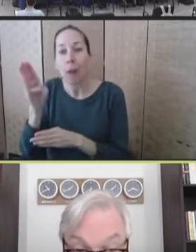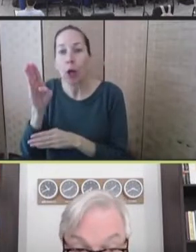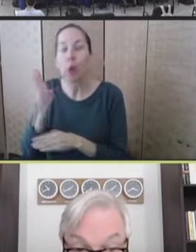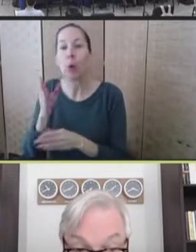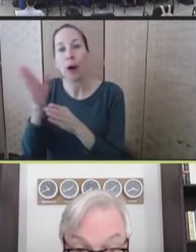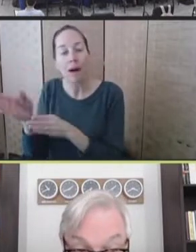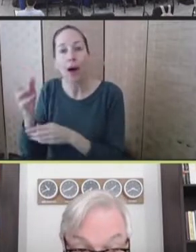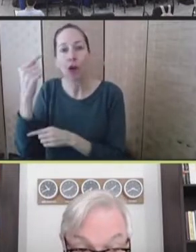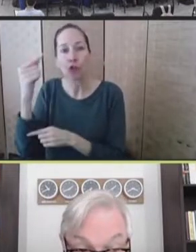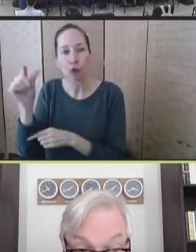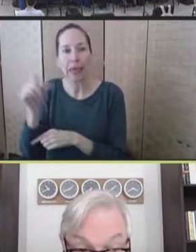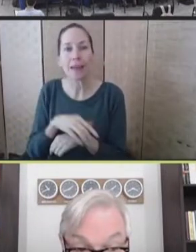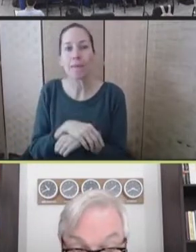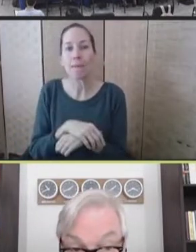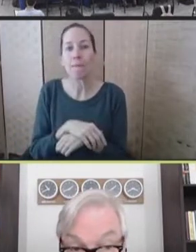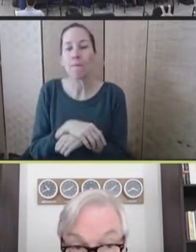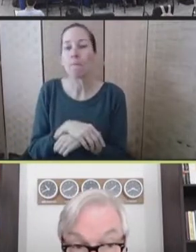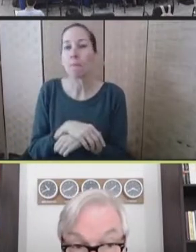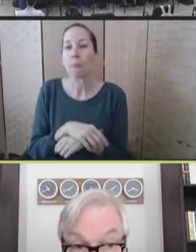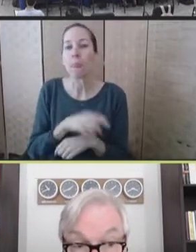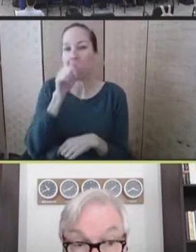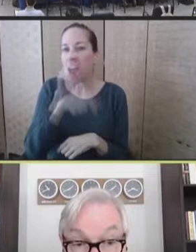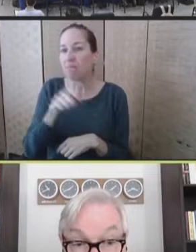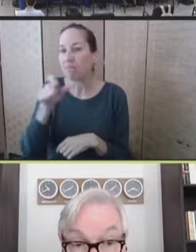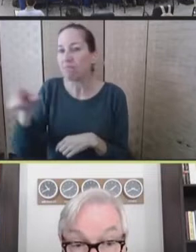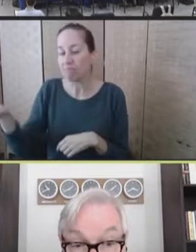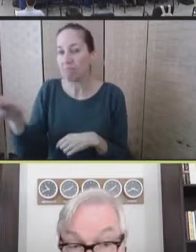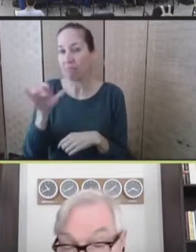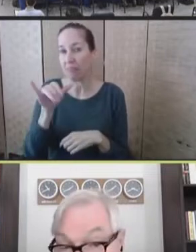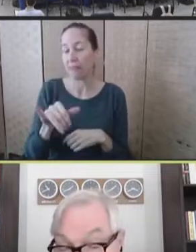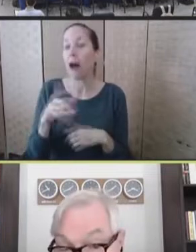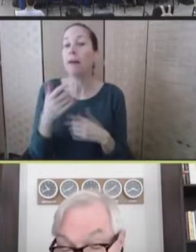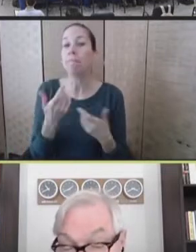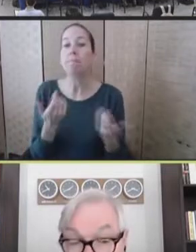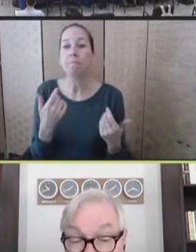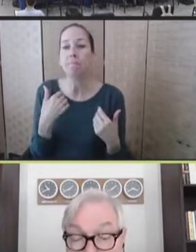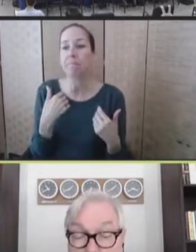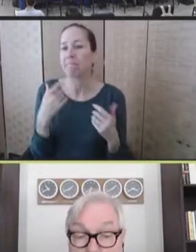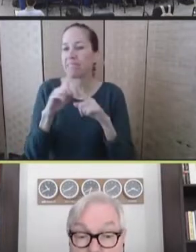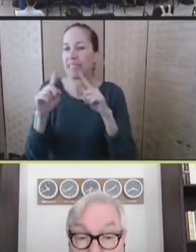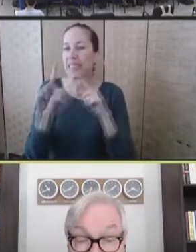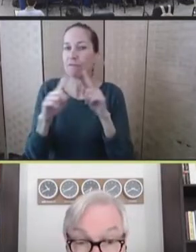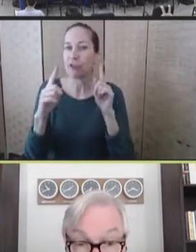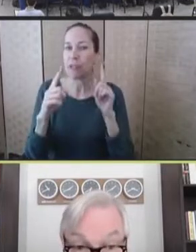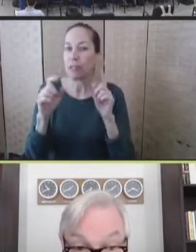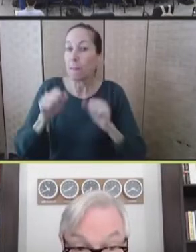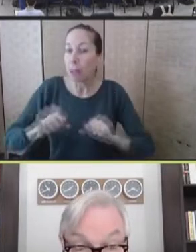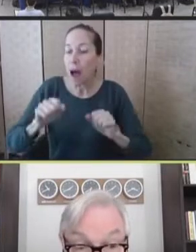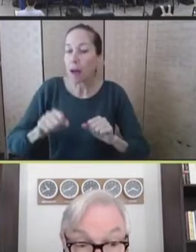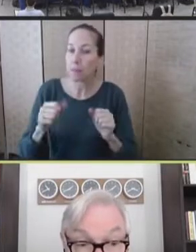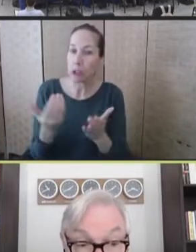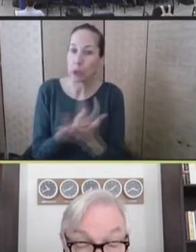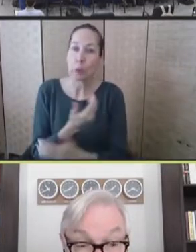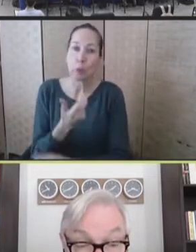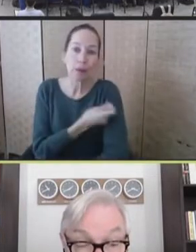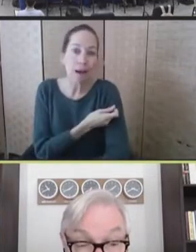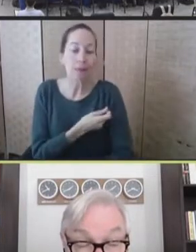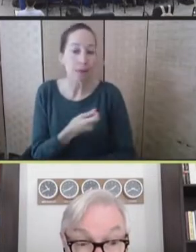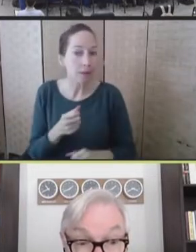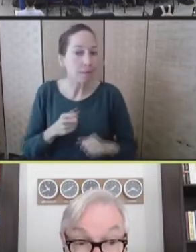And these are the -- some of the examples here of the candidates that we're talking about right now. Next slide.